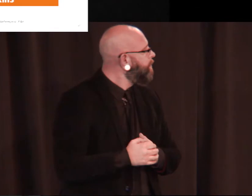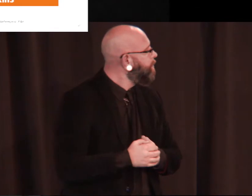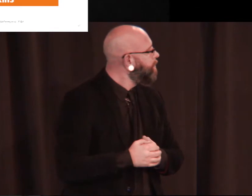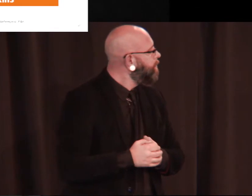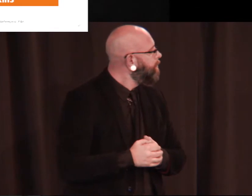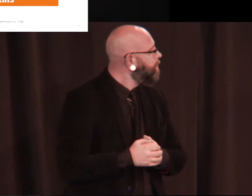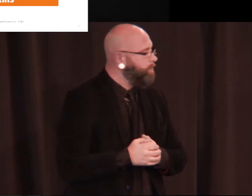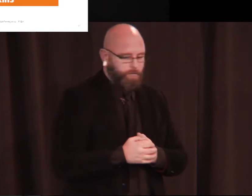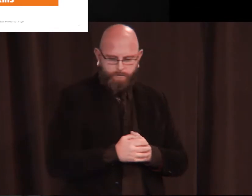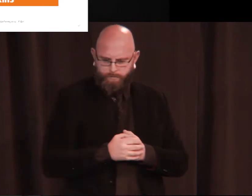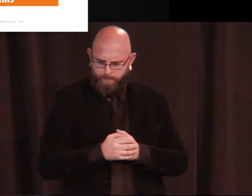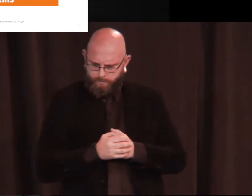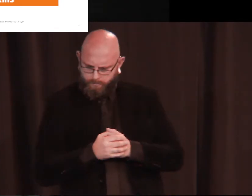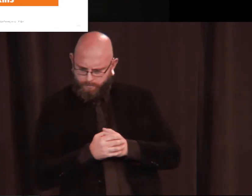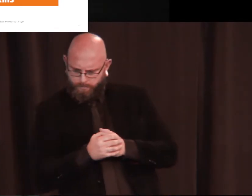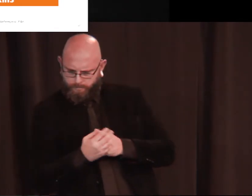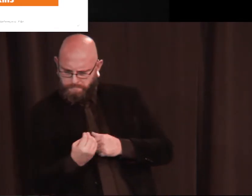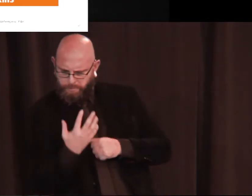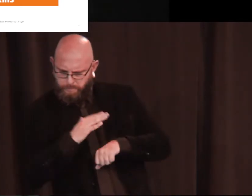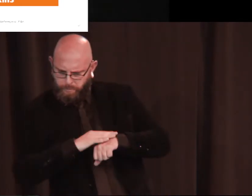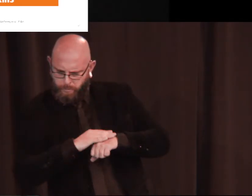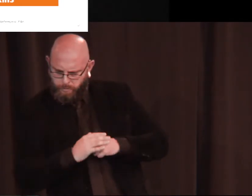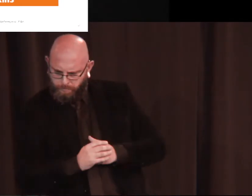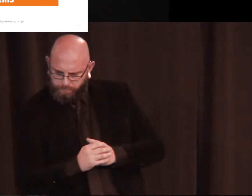What is that?